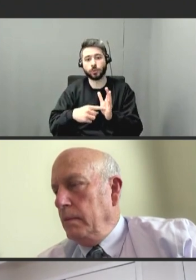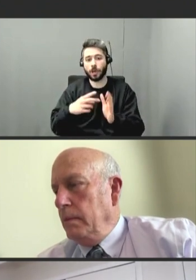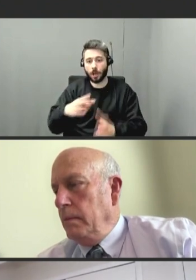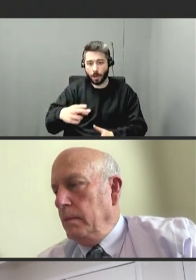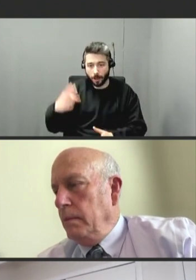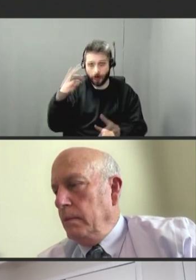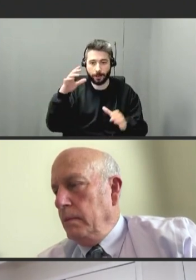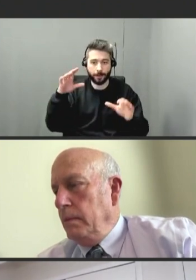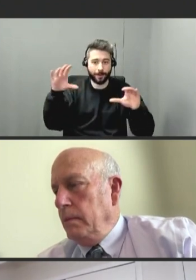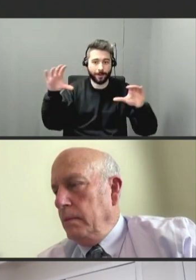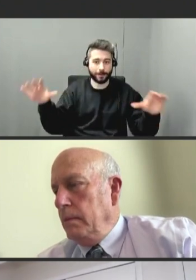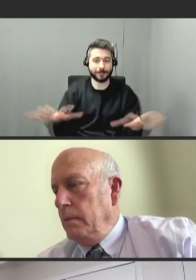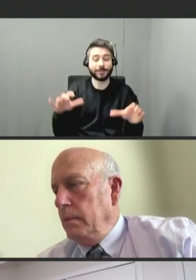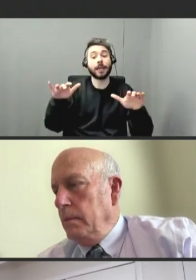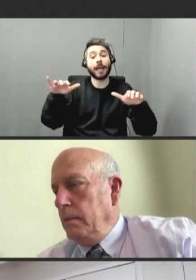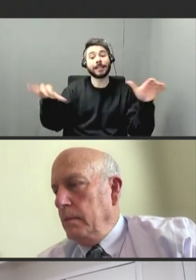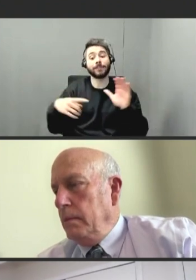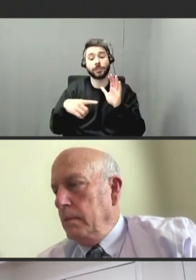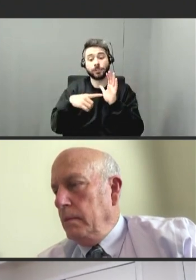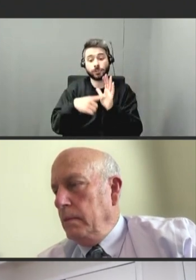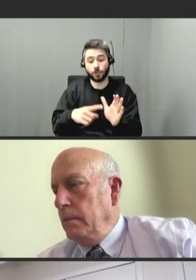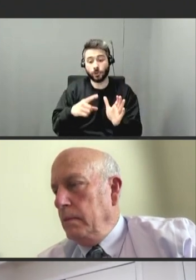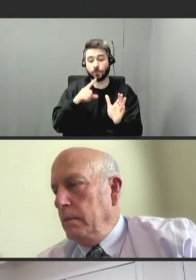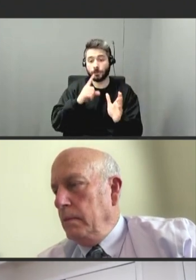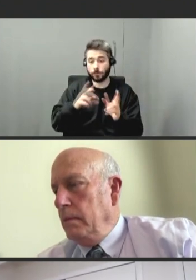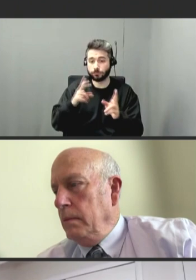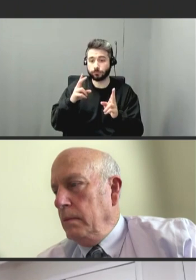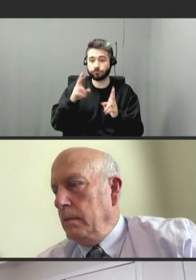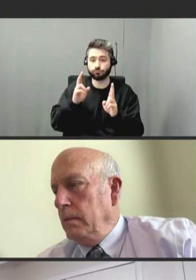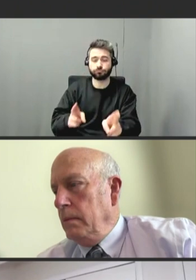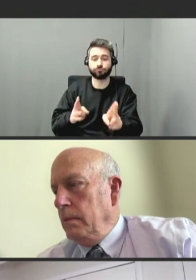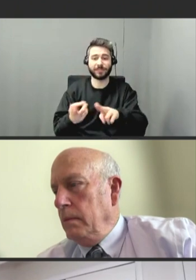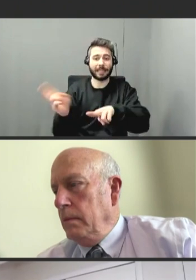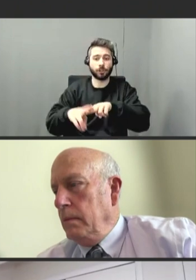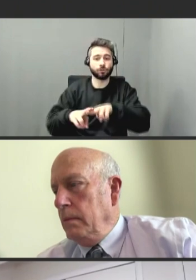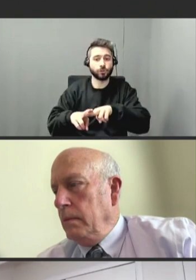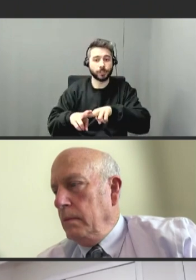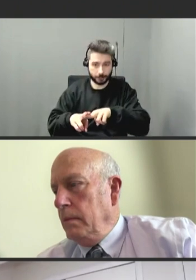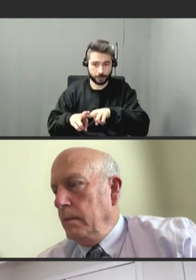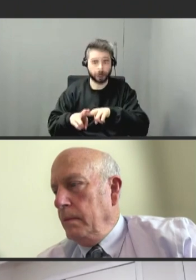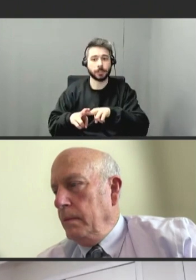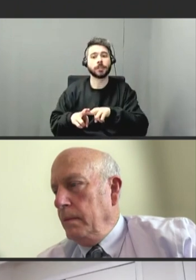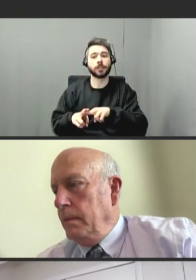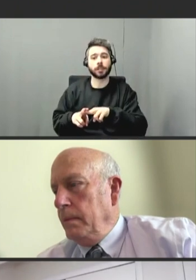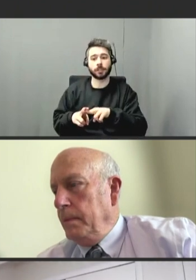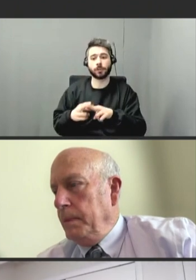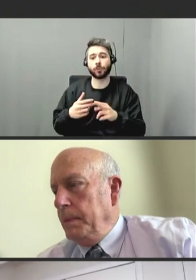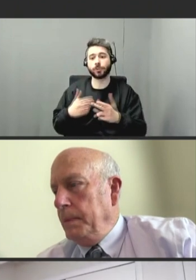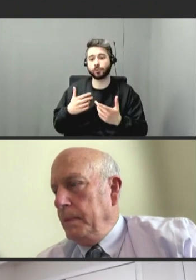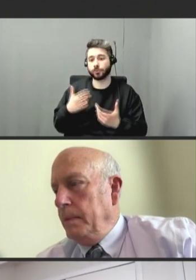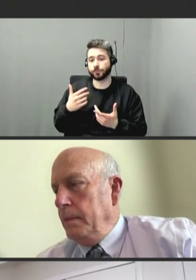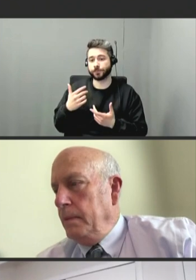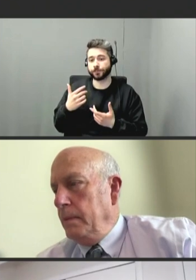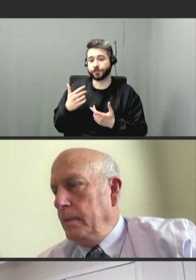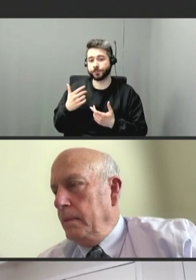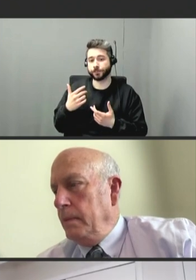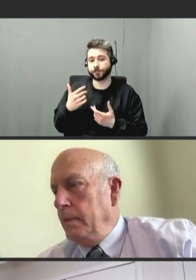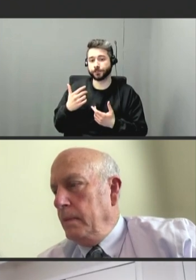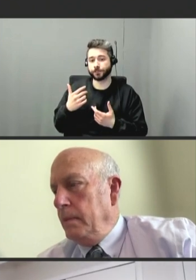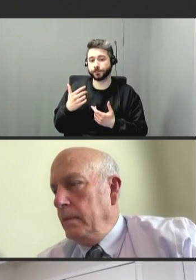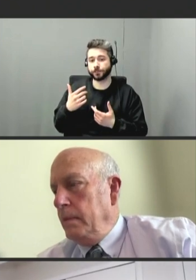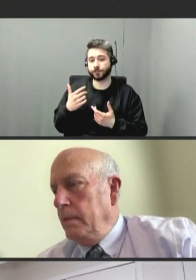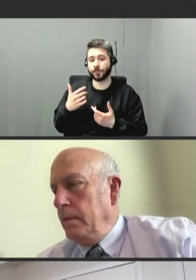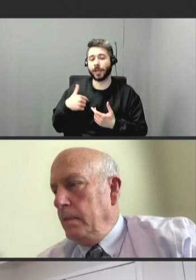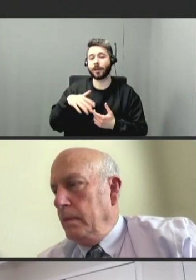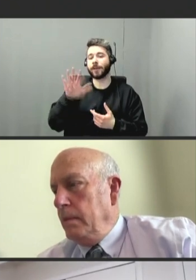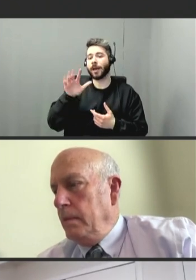The activity showed very early rapid increase, which peaked at week 50 at 5.6 percent ILI